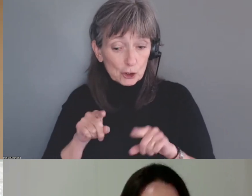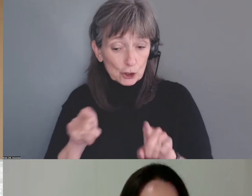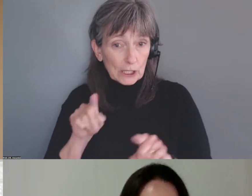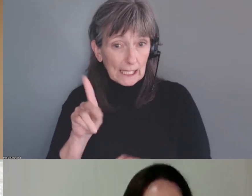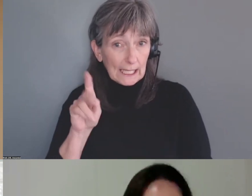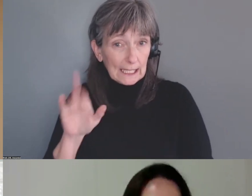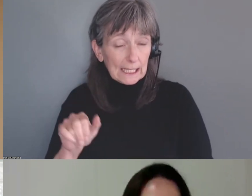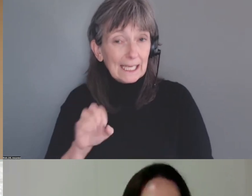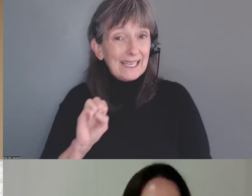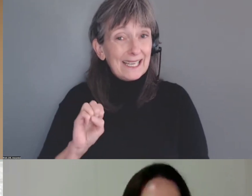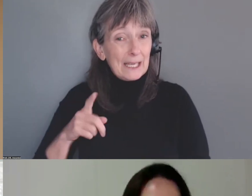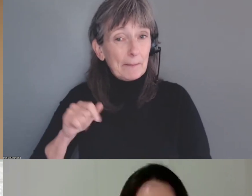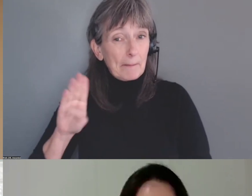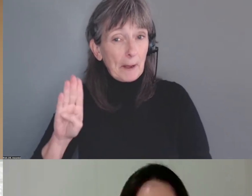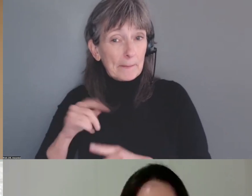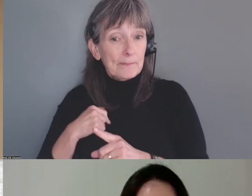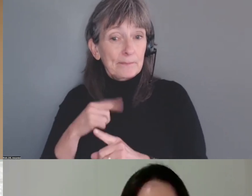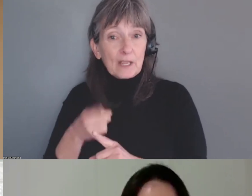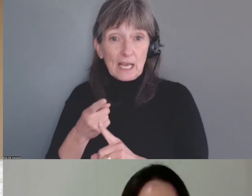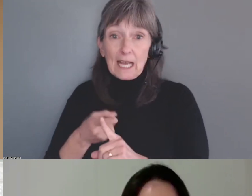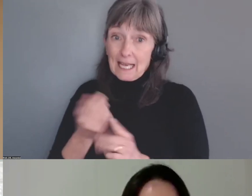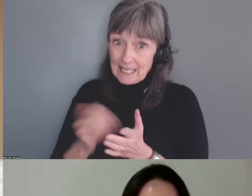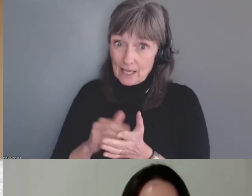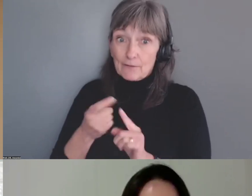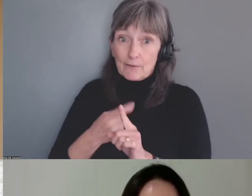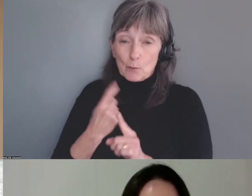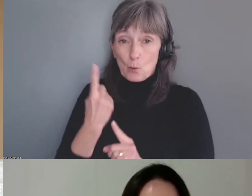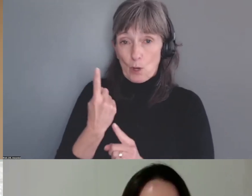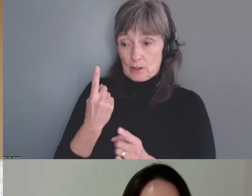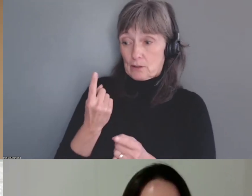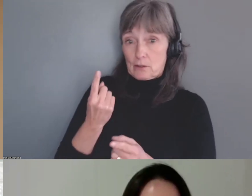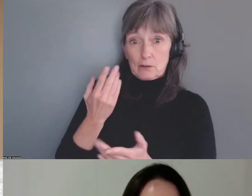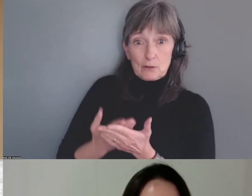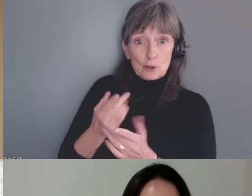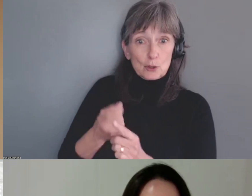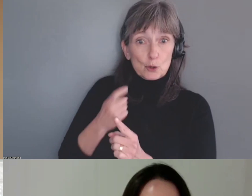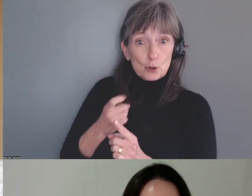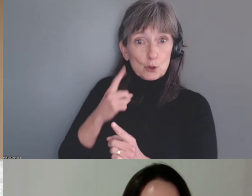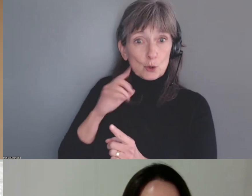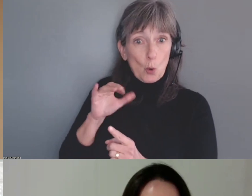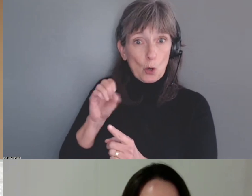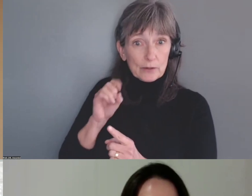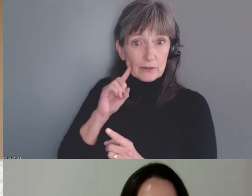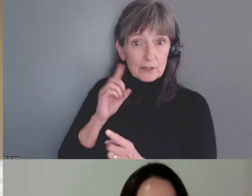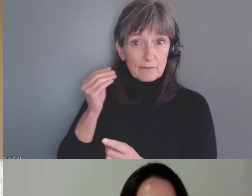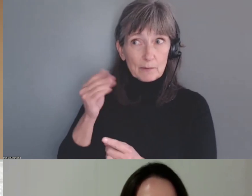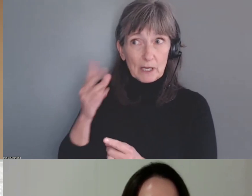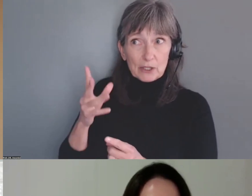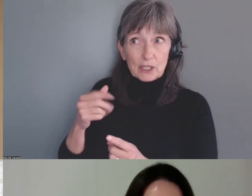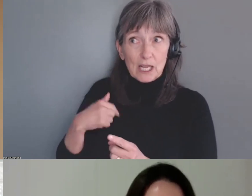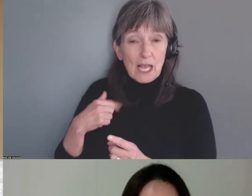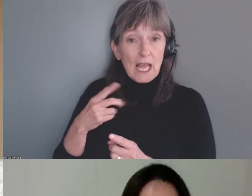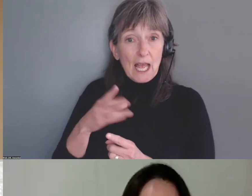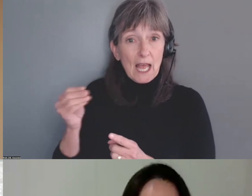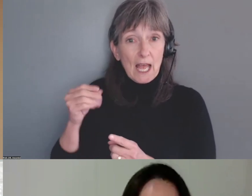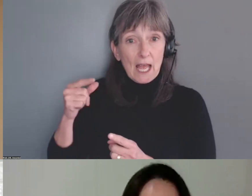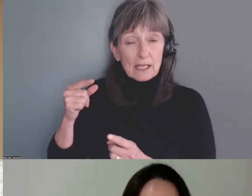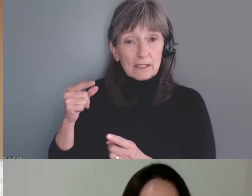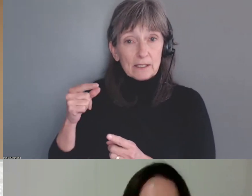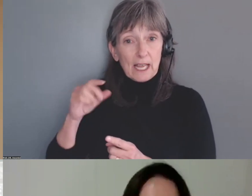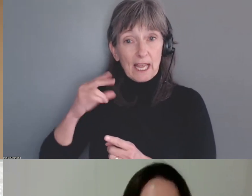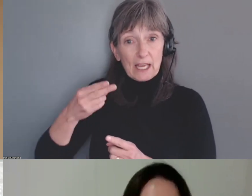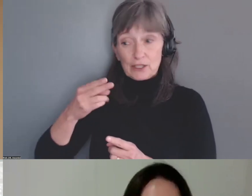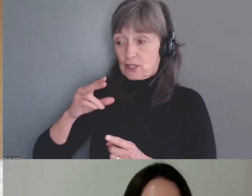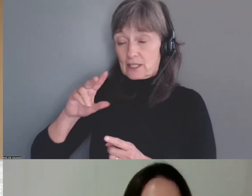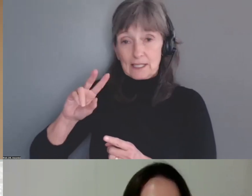that same single-source content, which is marked obviously as HTML as the source in an accessible